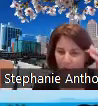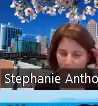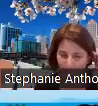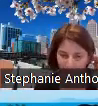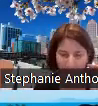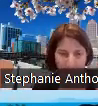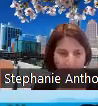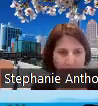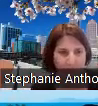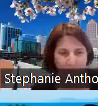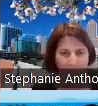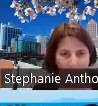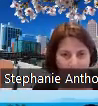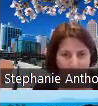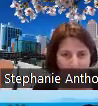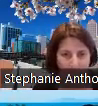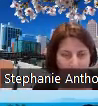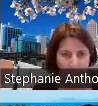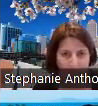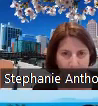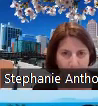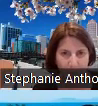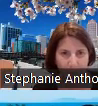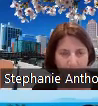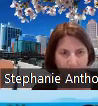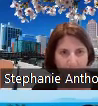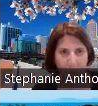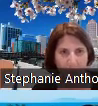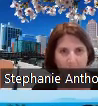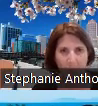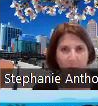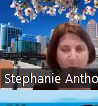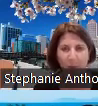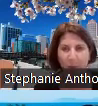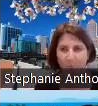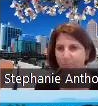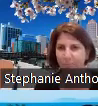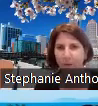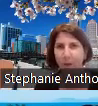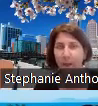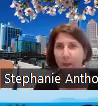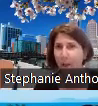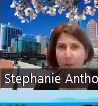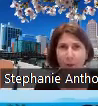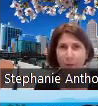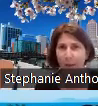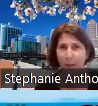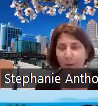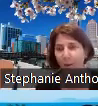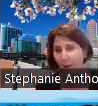want to jump in or anyone else about the um you know you know the clientele served by the you know